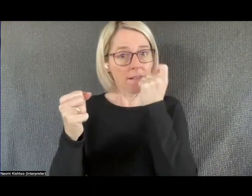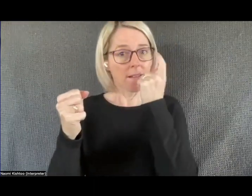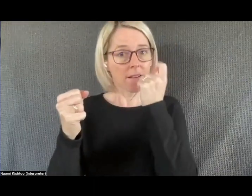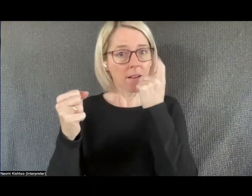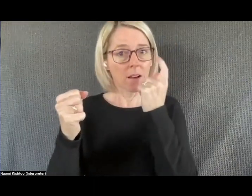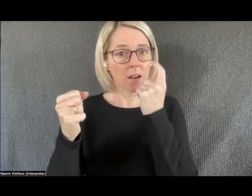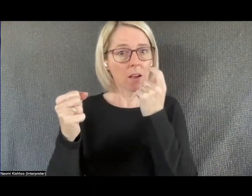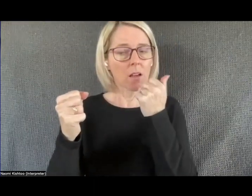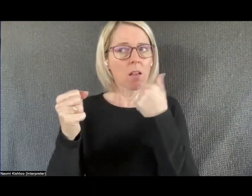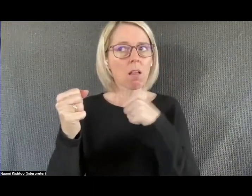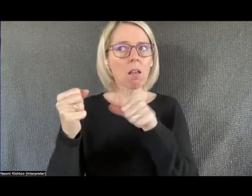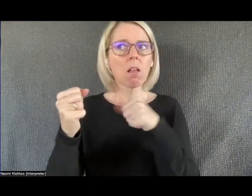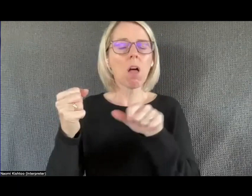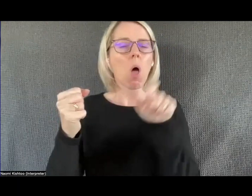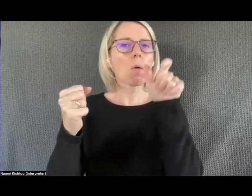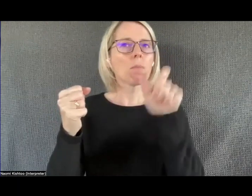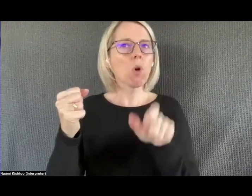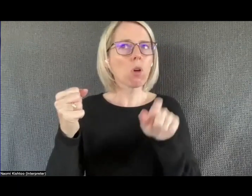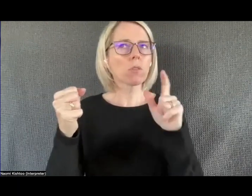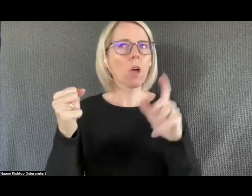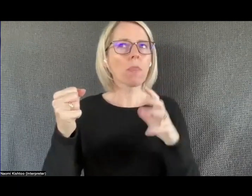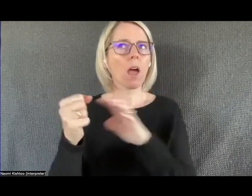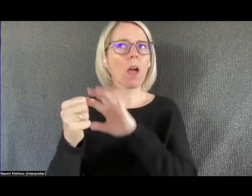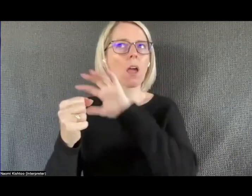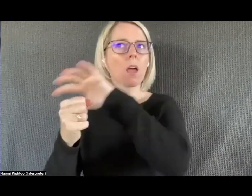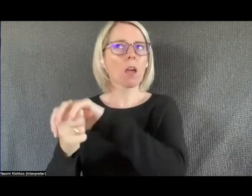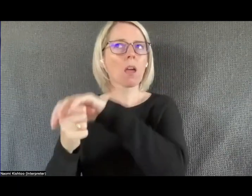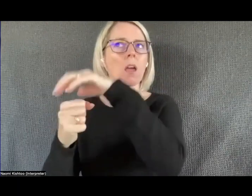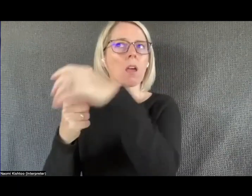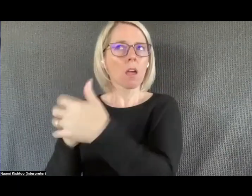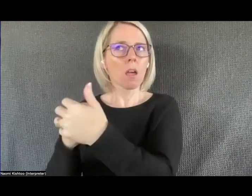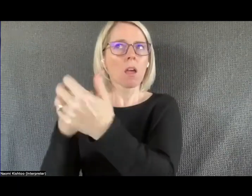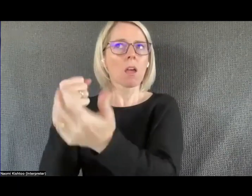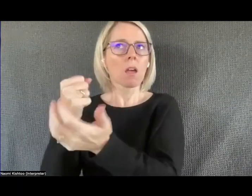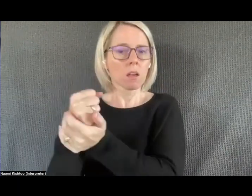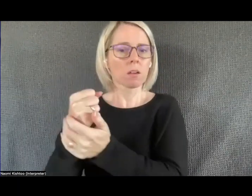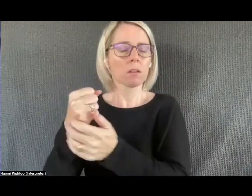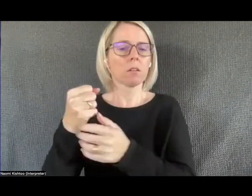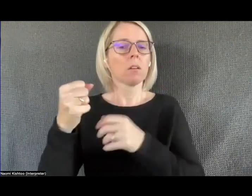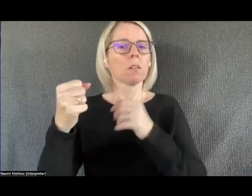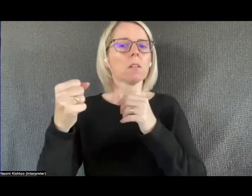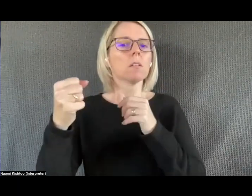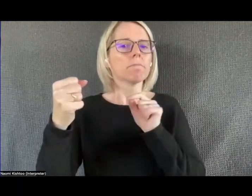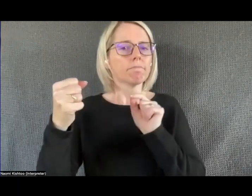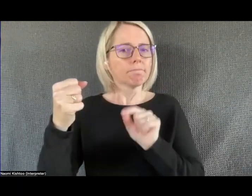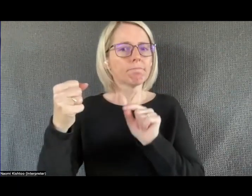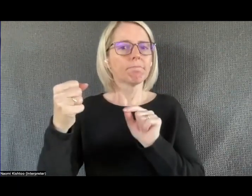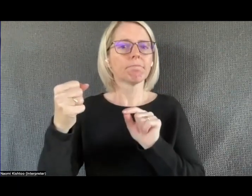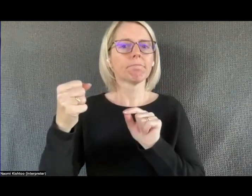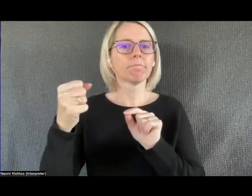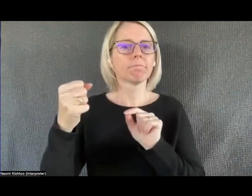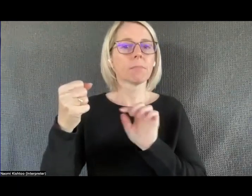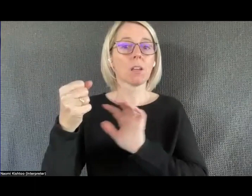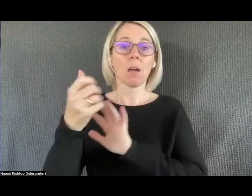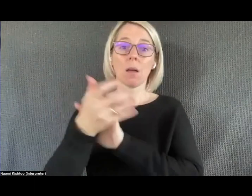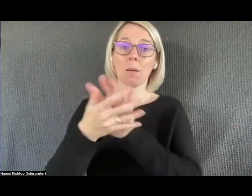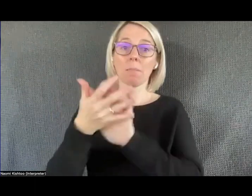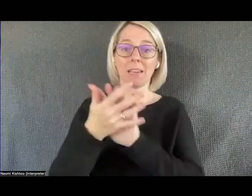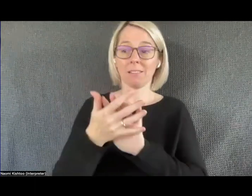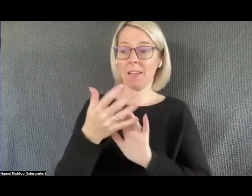hands that are… They start to build learning that hands aren’t always for controlling you and doing